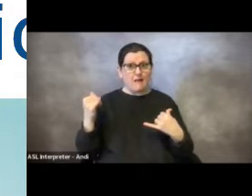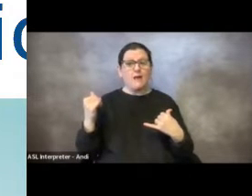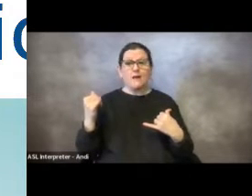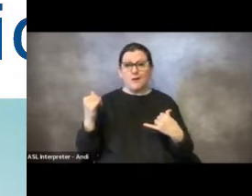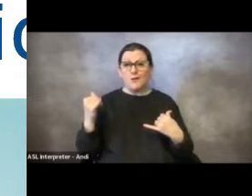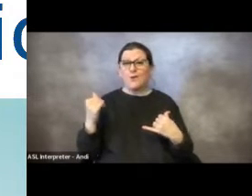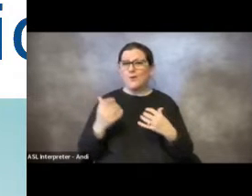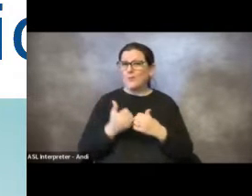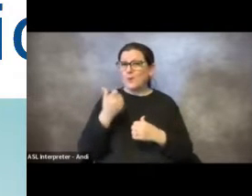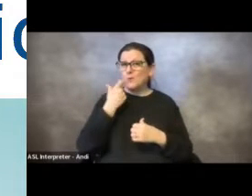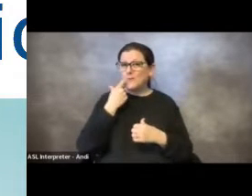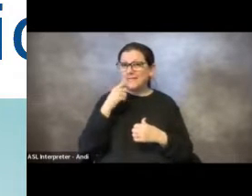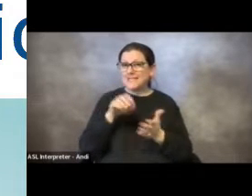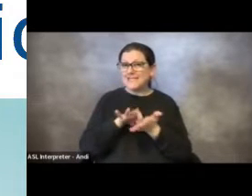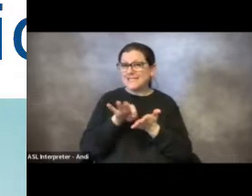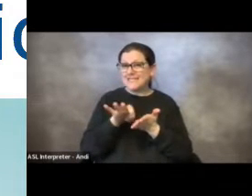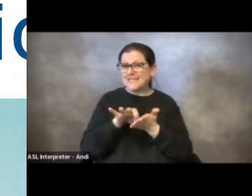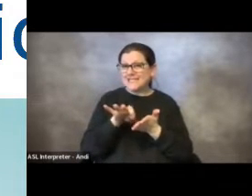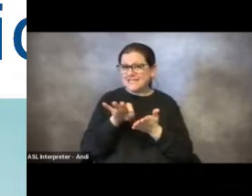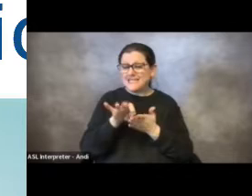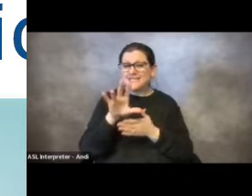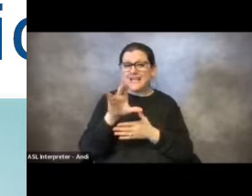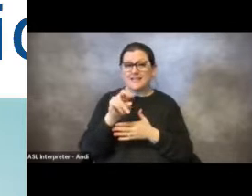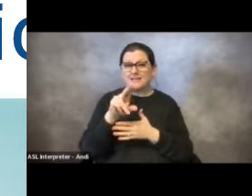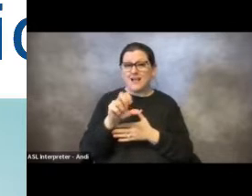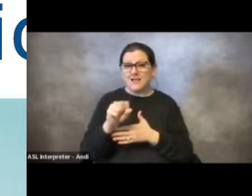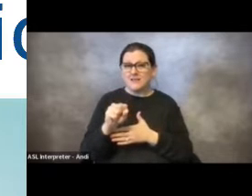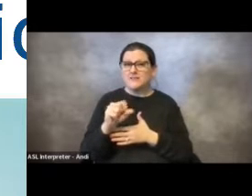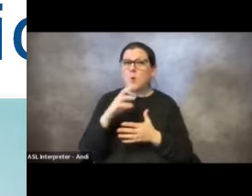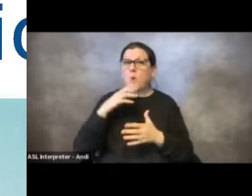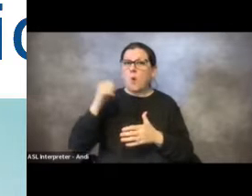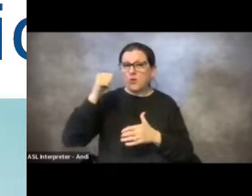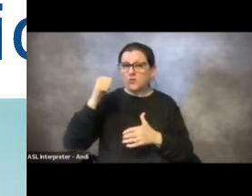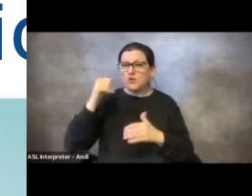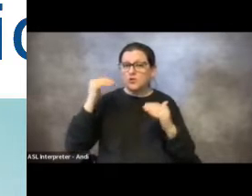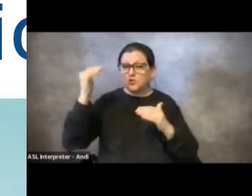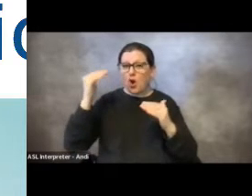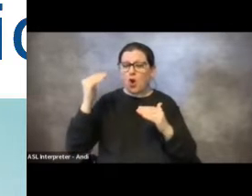recent census, is that older adults make up about one to five